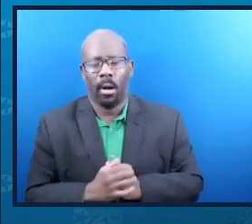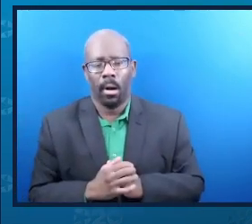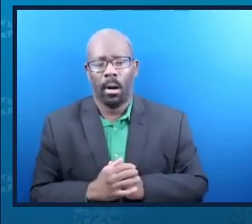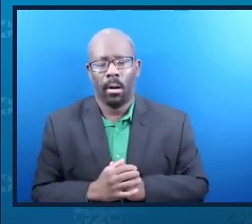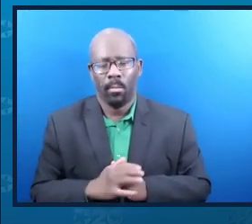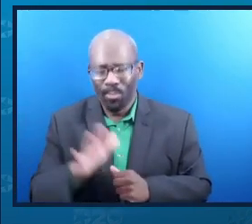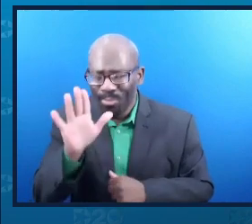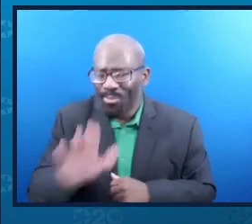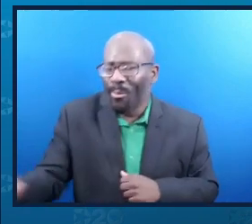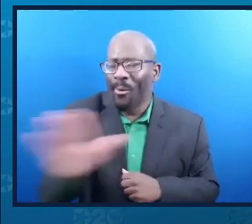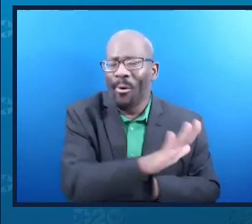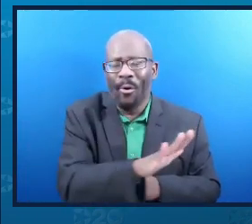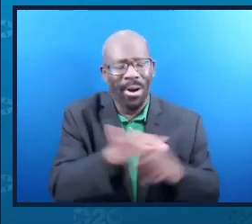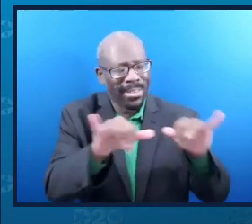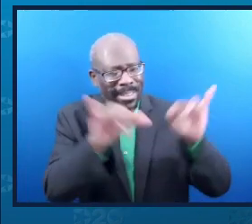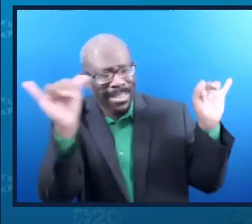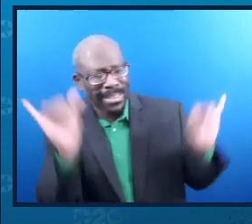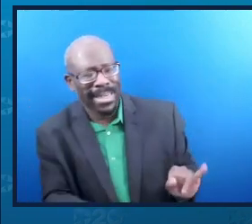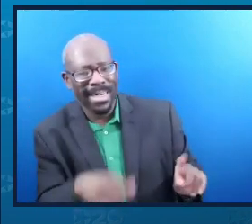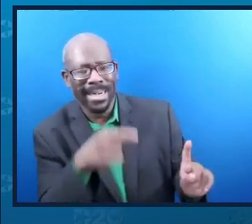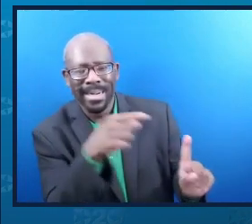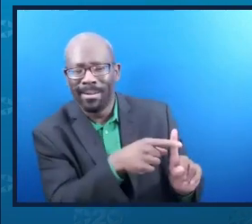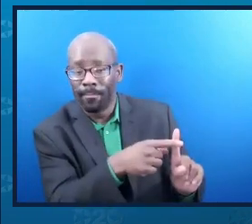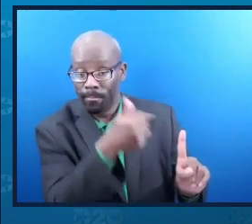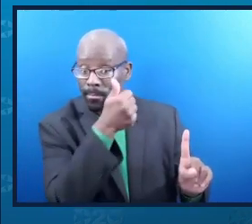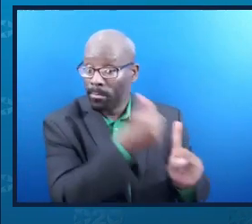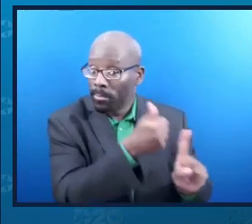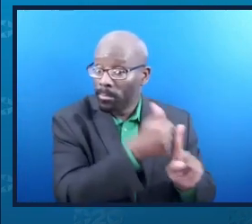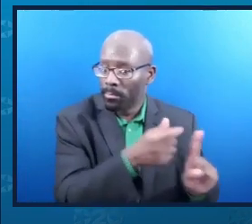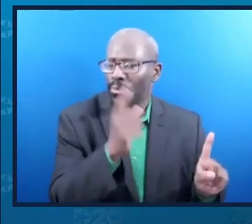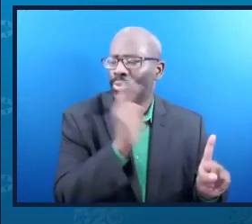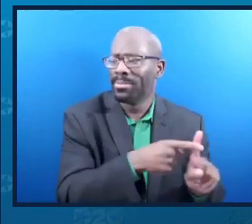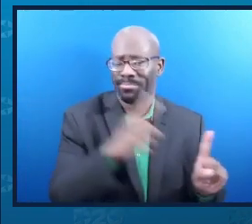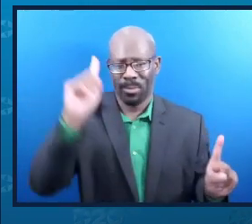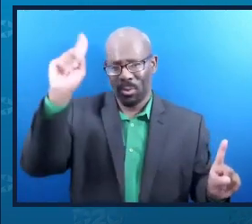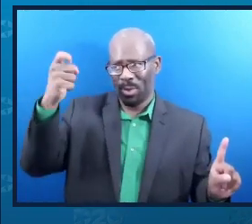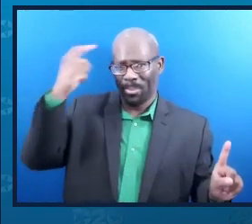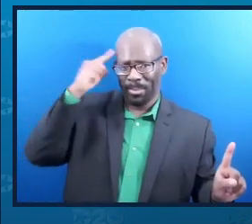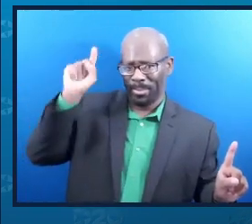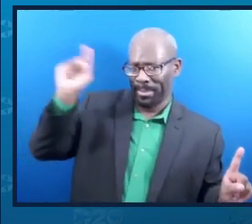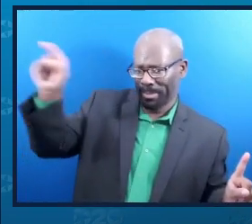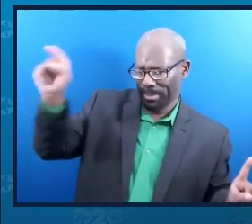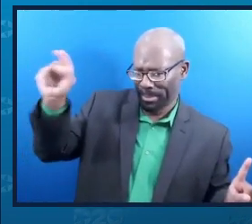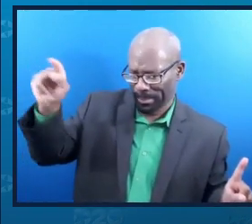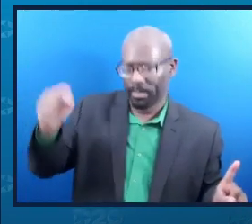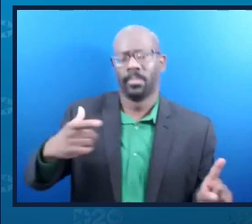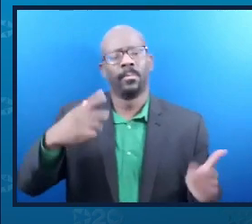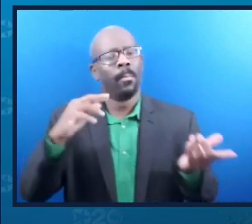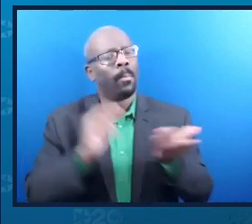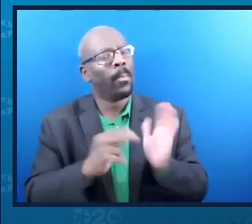FRUSTRATIONS, YOUR SYSTEM OF